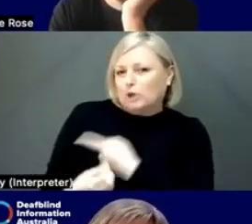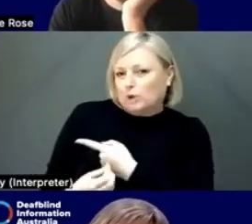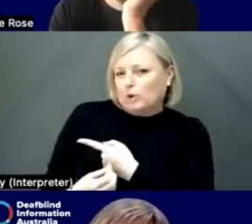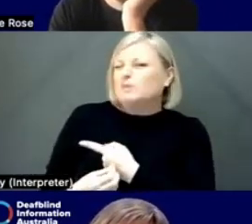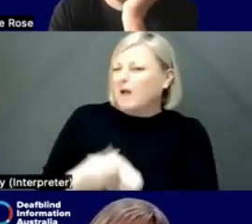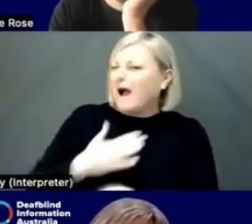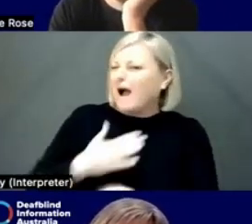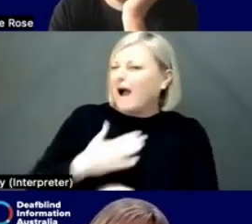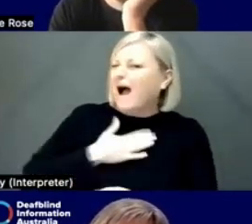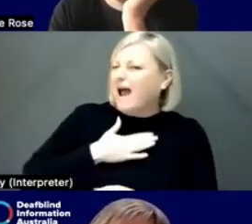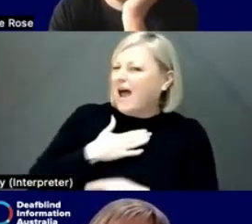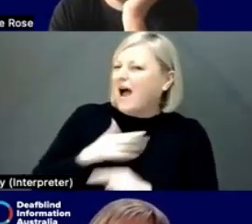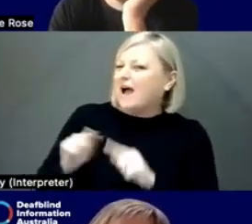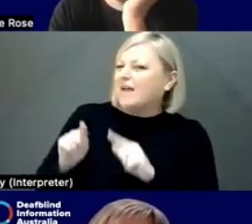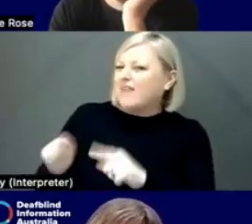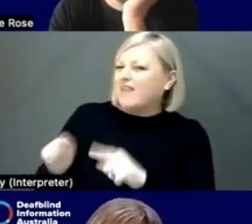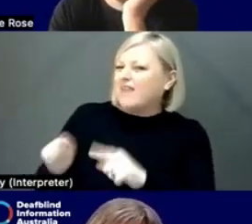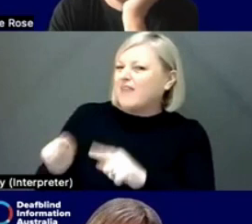I'm also thinking of Clare Fraser's work, about 'What if?'